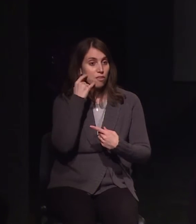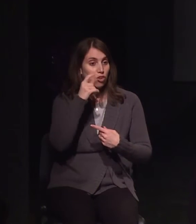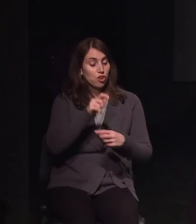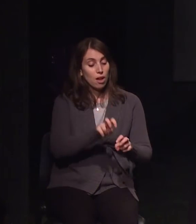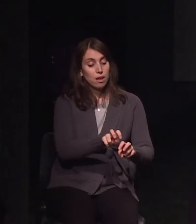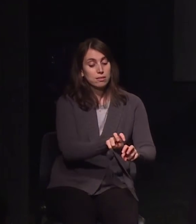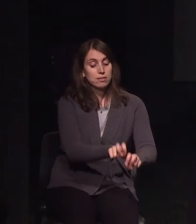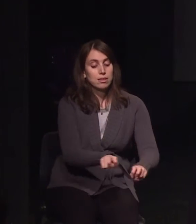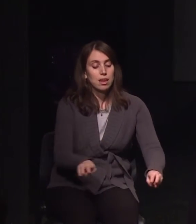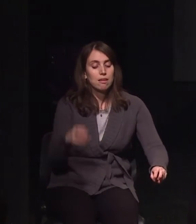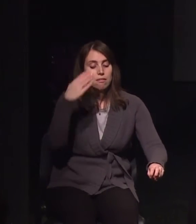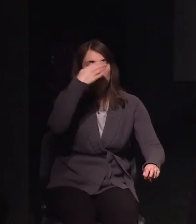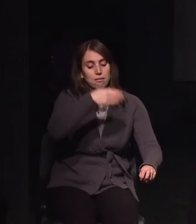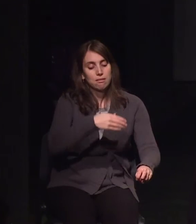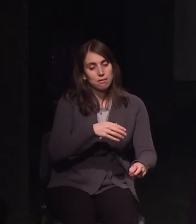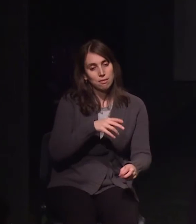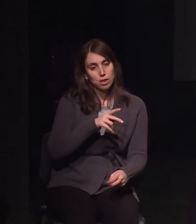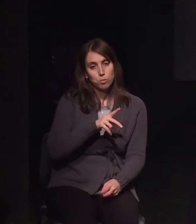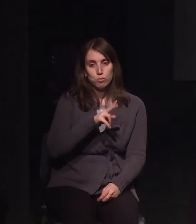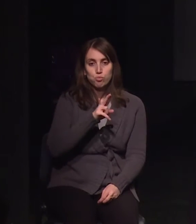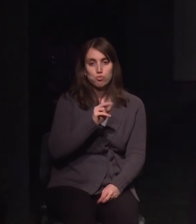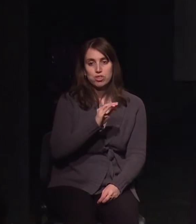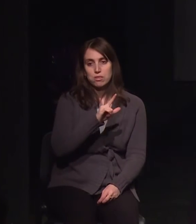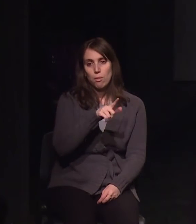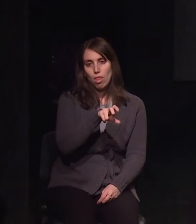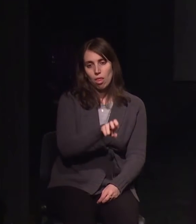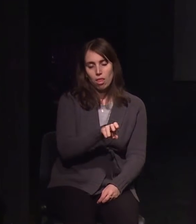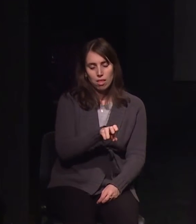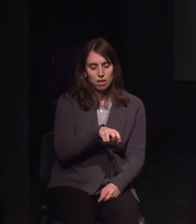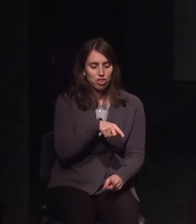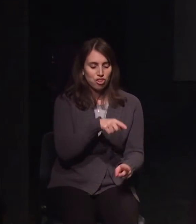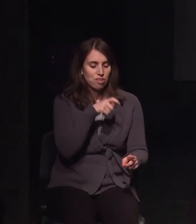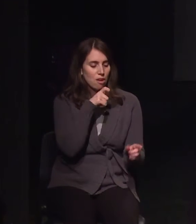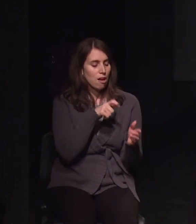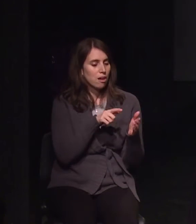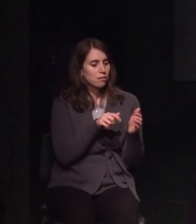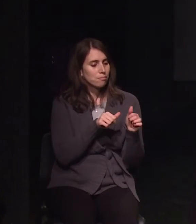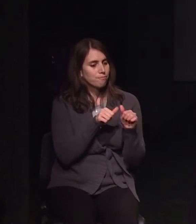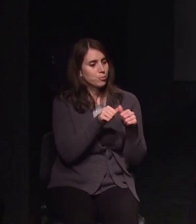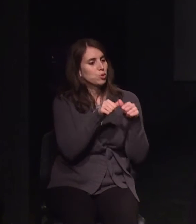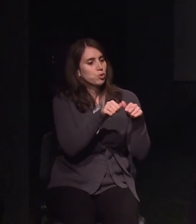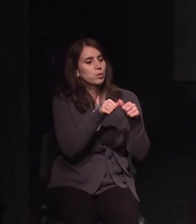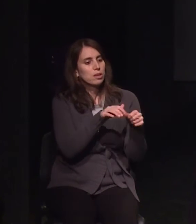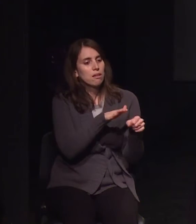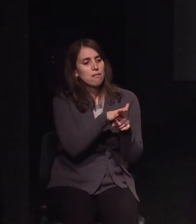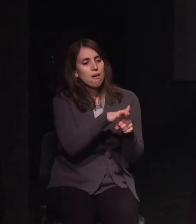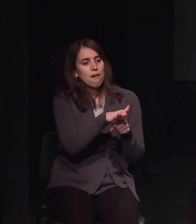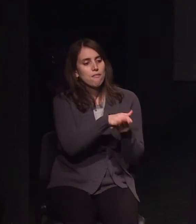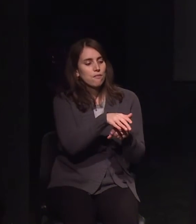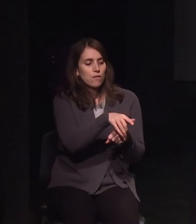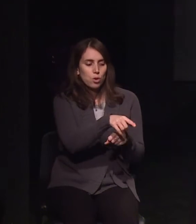you’re not in a full-time symphony or not doing your DMA so that you can then give back and teach at a conservatory then you’re not really successful.